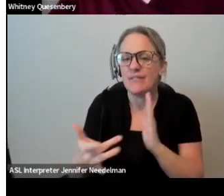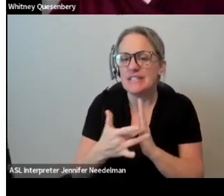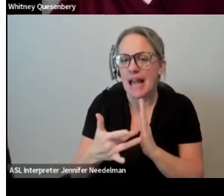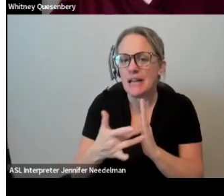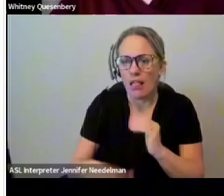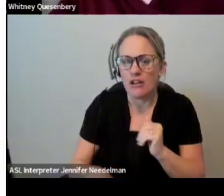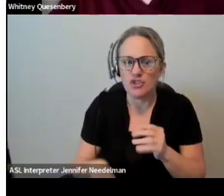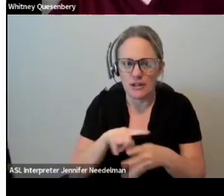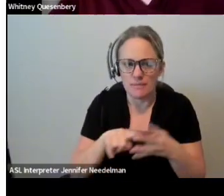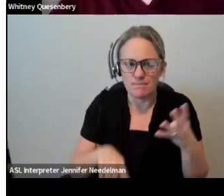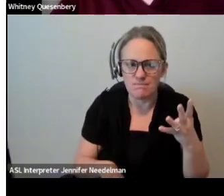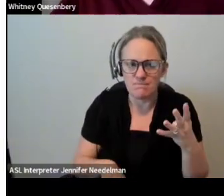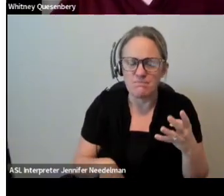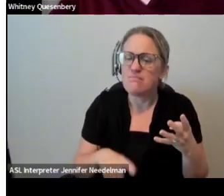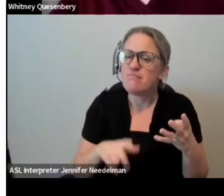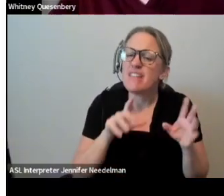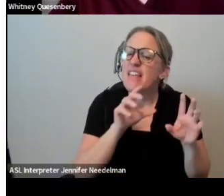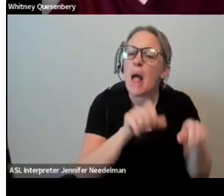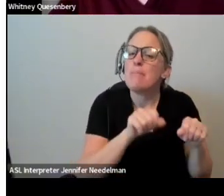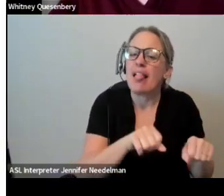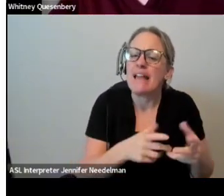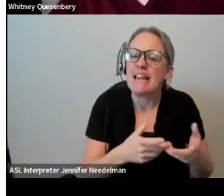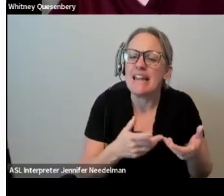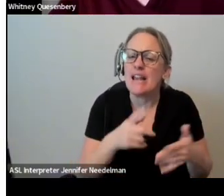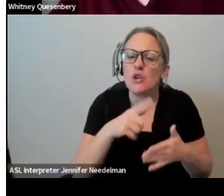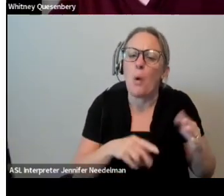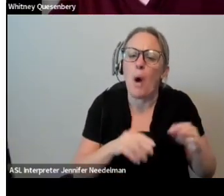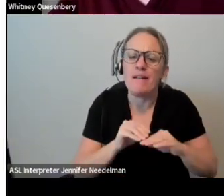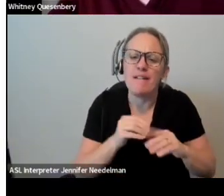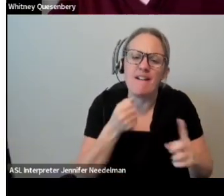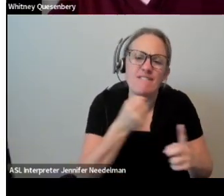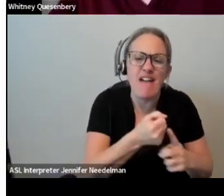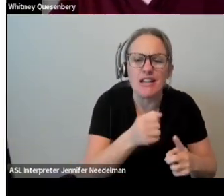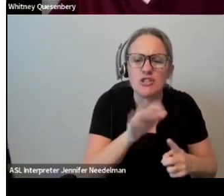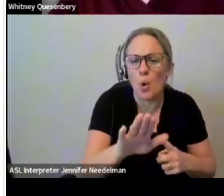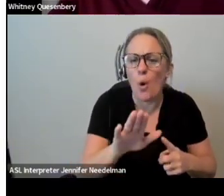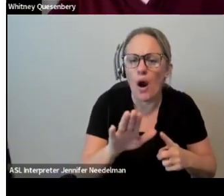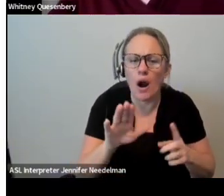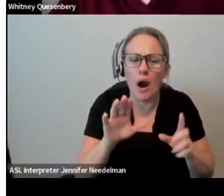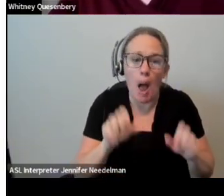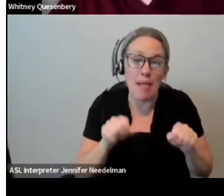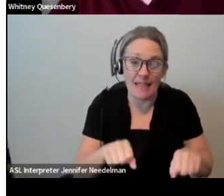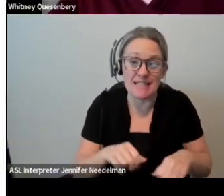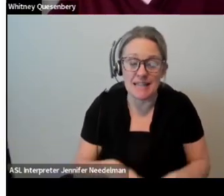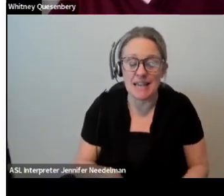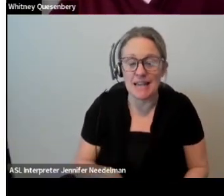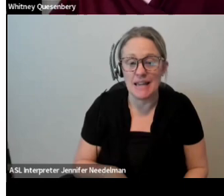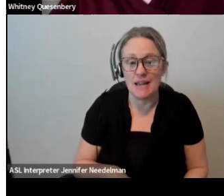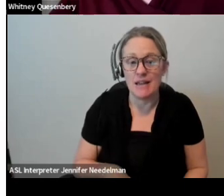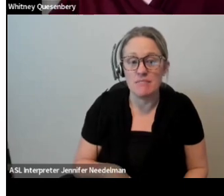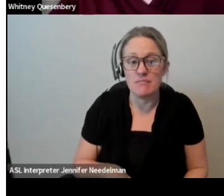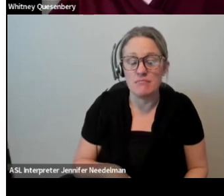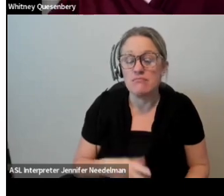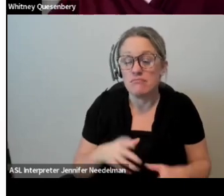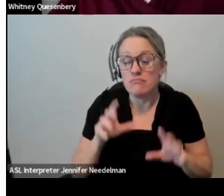of dis or ability or what things affect your ability, but it also could include in a more broad sense